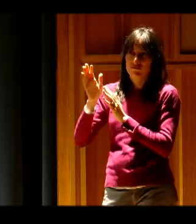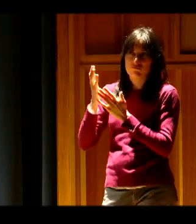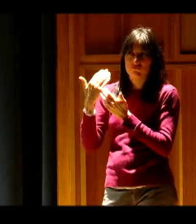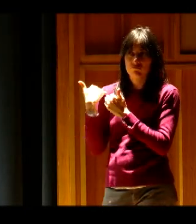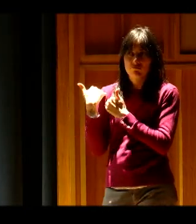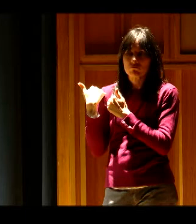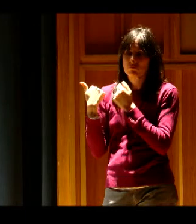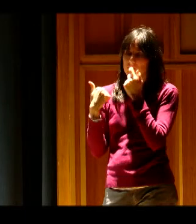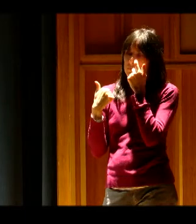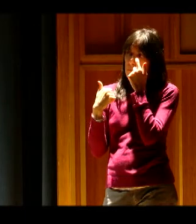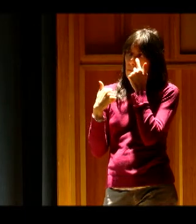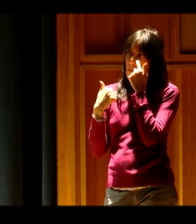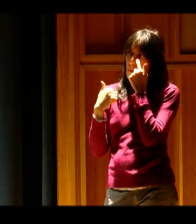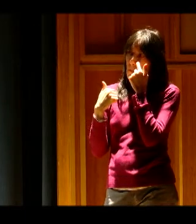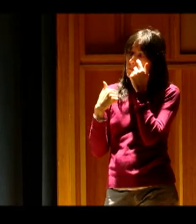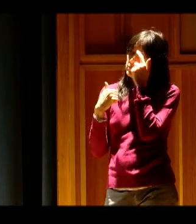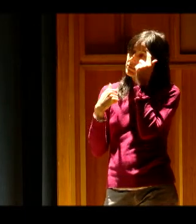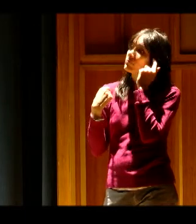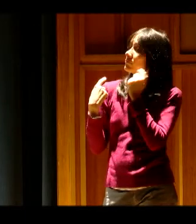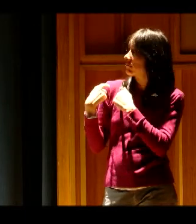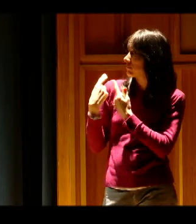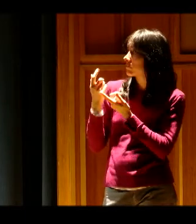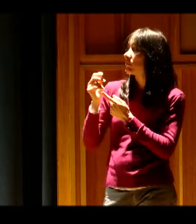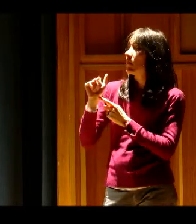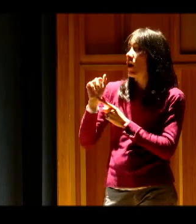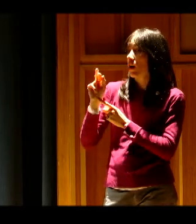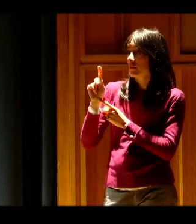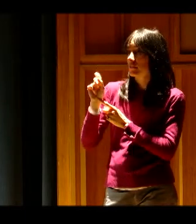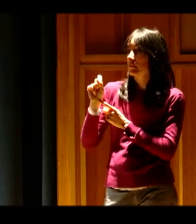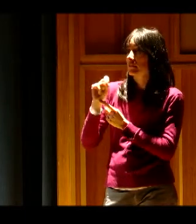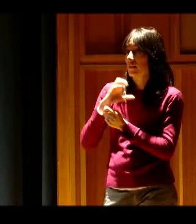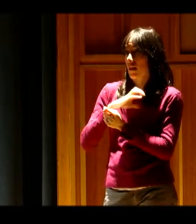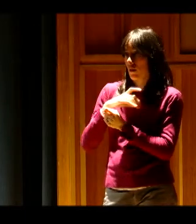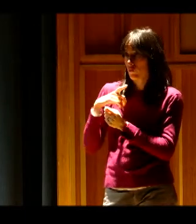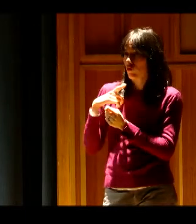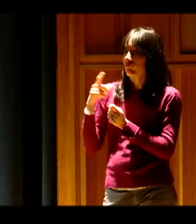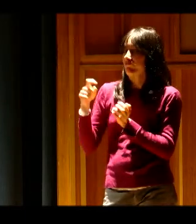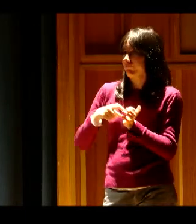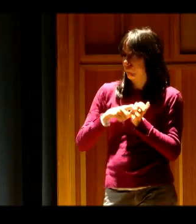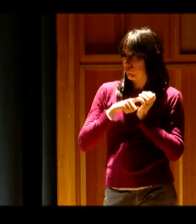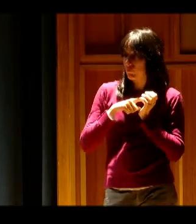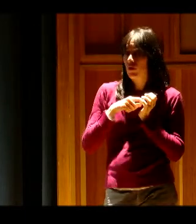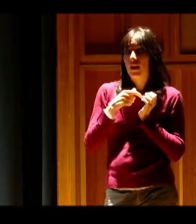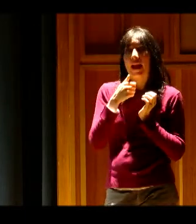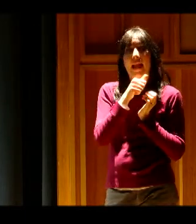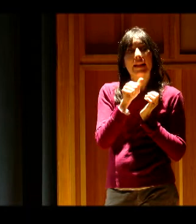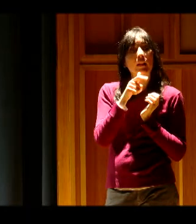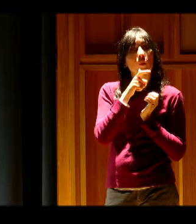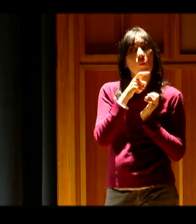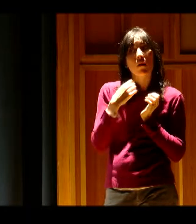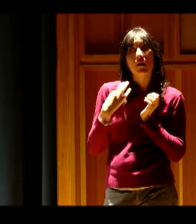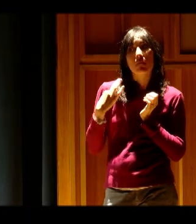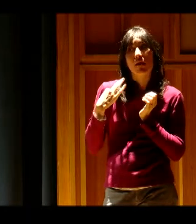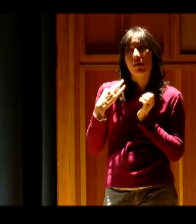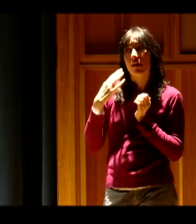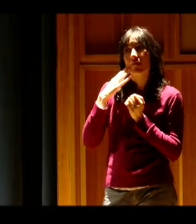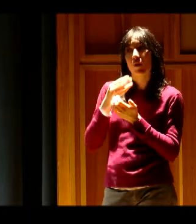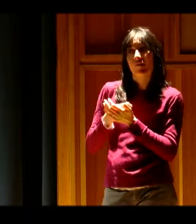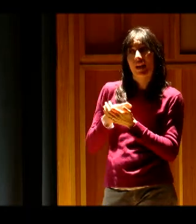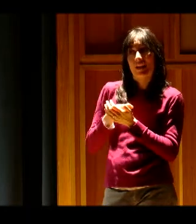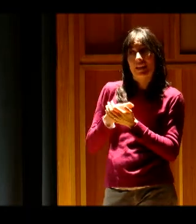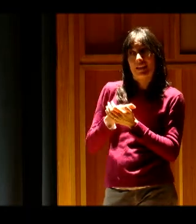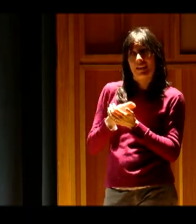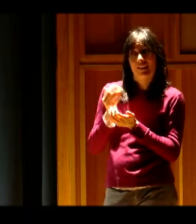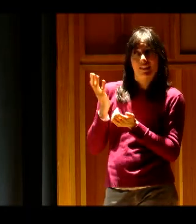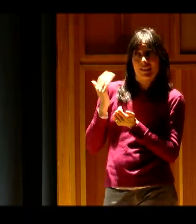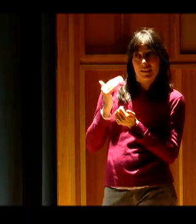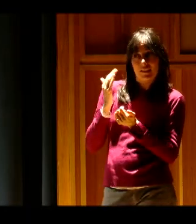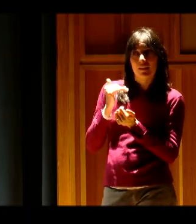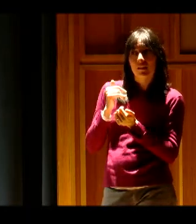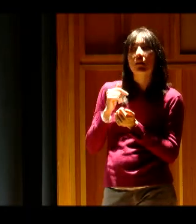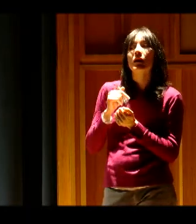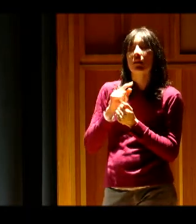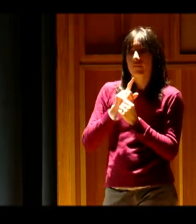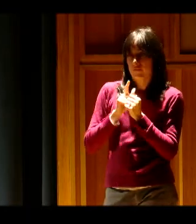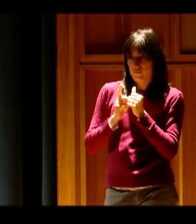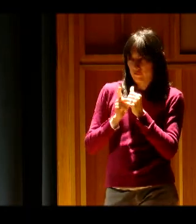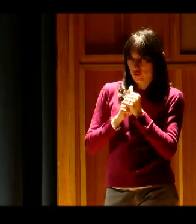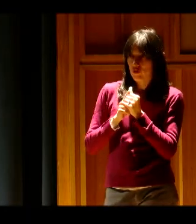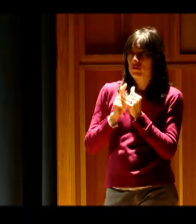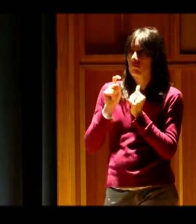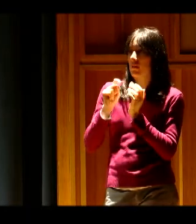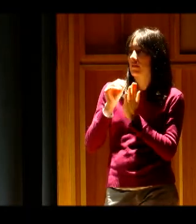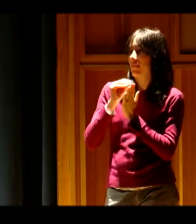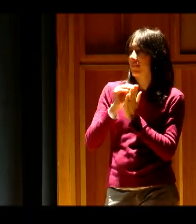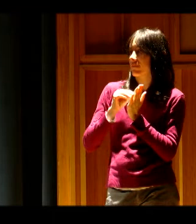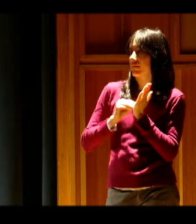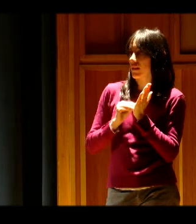the Arts Council has made it a requirement for their funded bodies to first of all fill out a creative green tour,